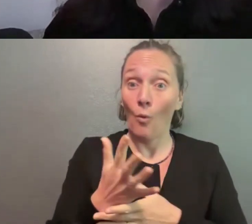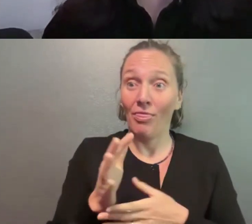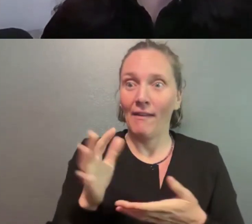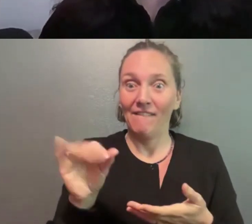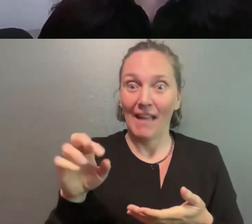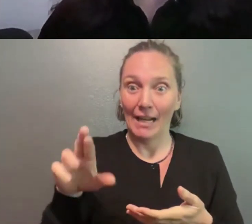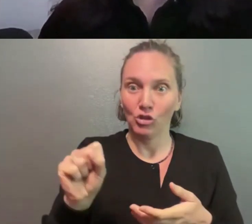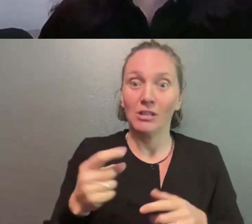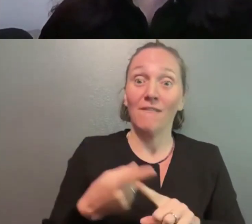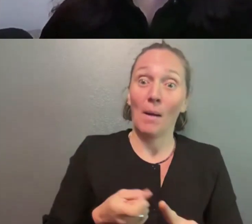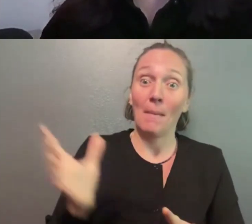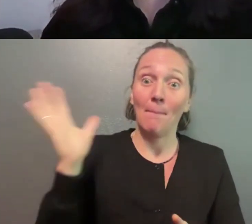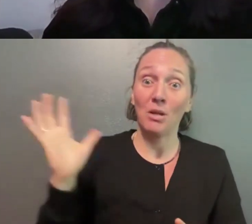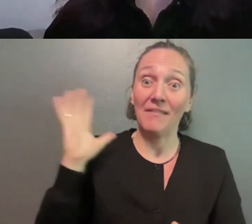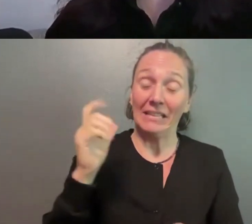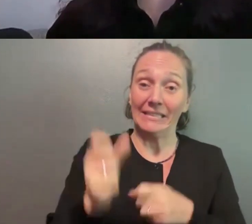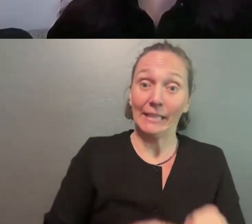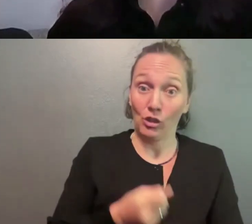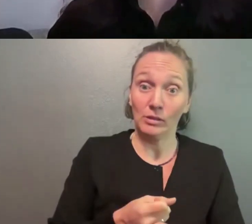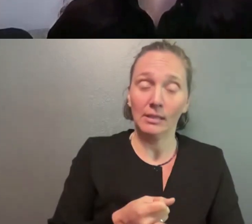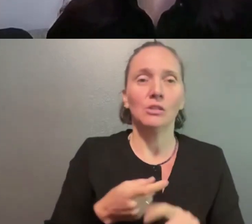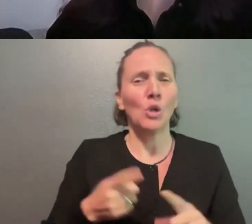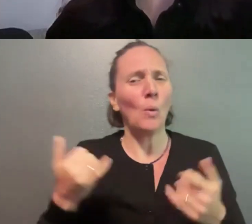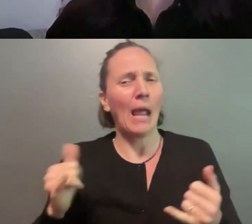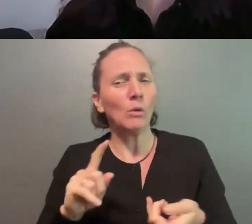that where they're now, including other listings from Redfin and Zillow,